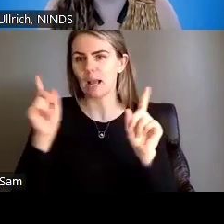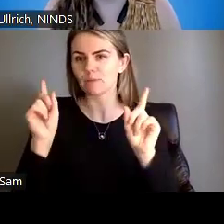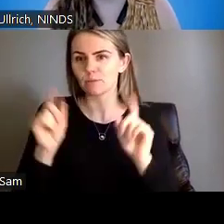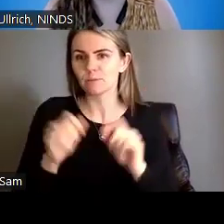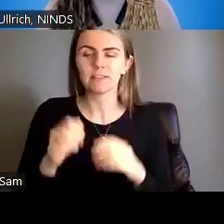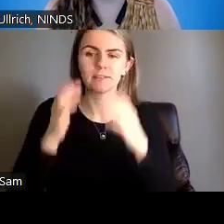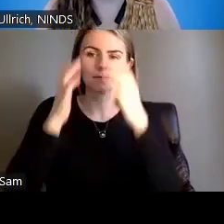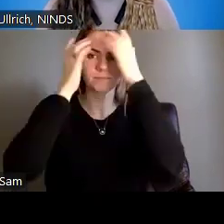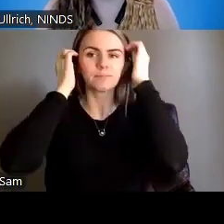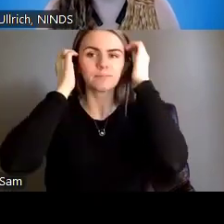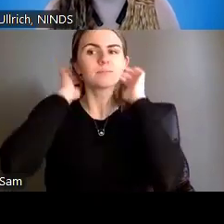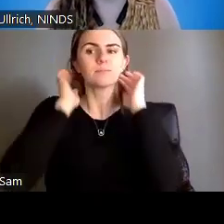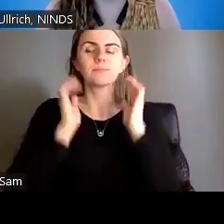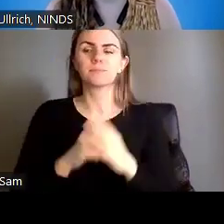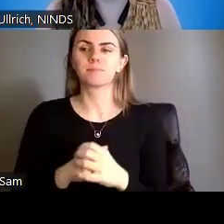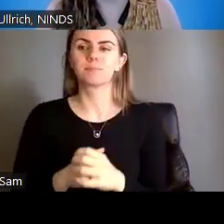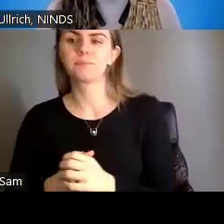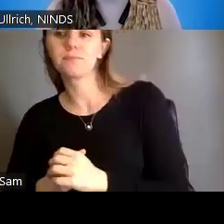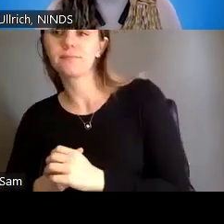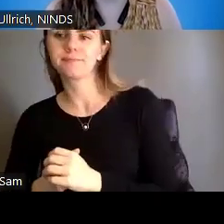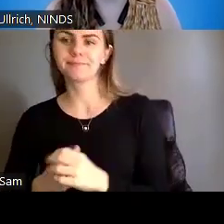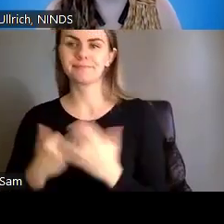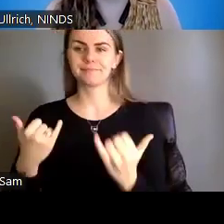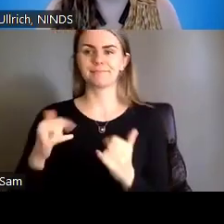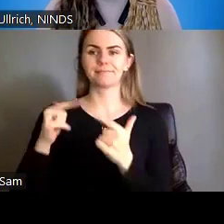And so now I will turn it over to Dr. Ashlee Van't Veer.